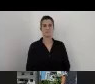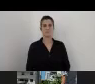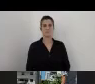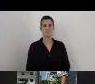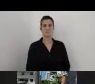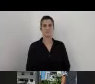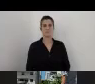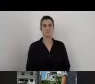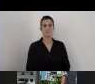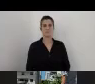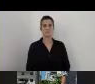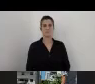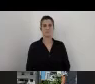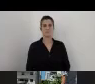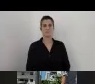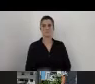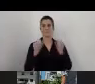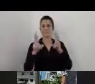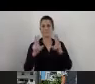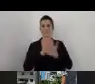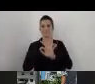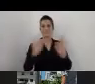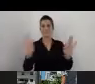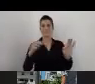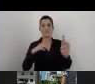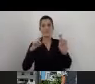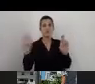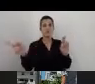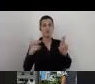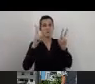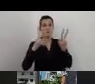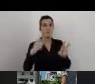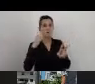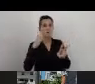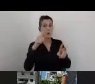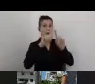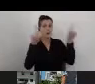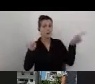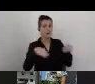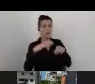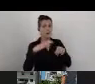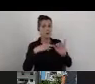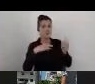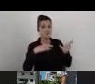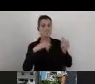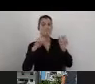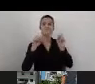Great. I hope you can all see my screen. Yes. So, first of all,